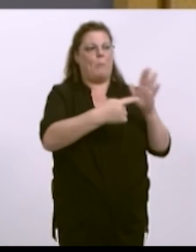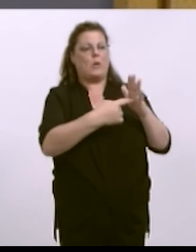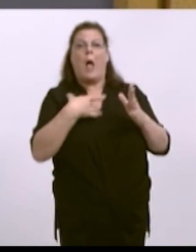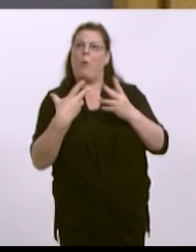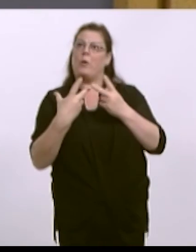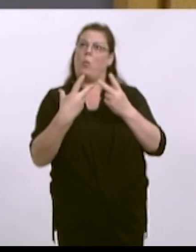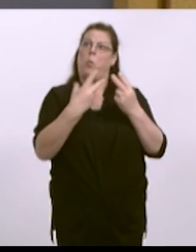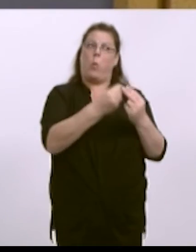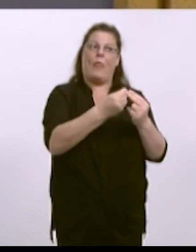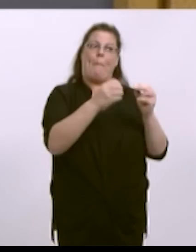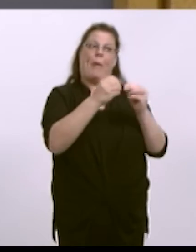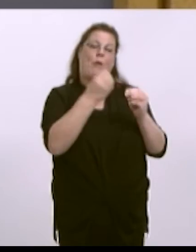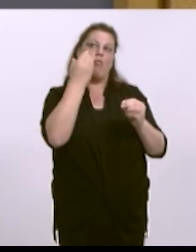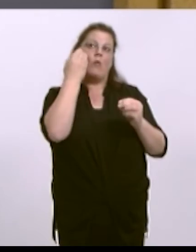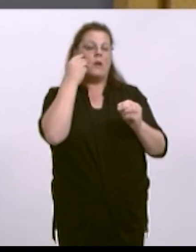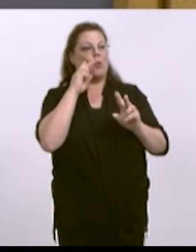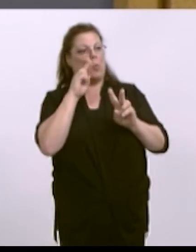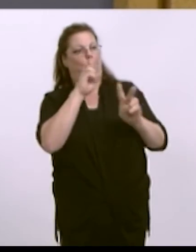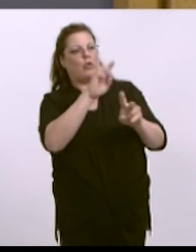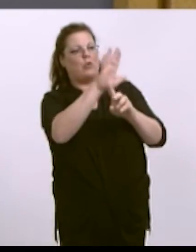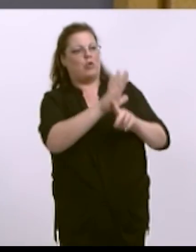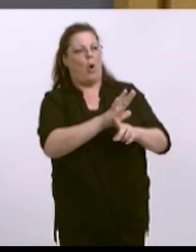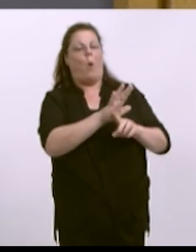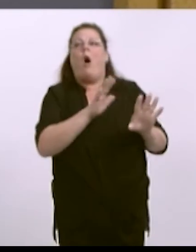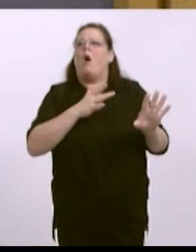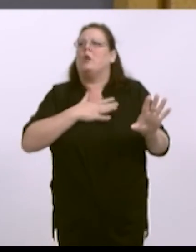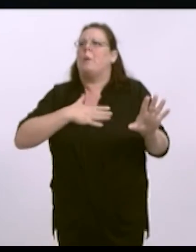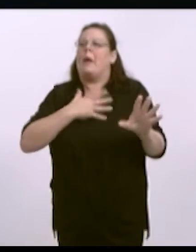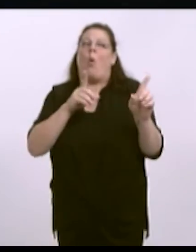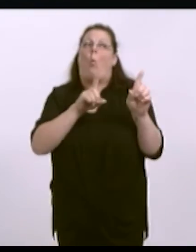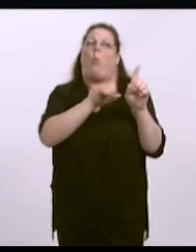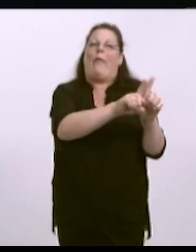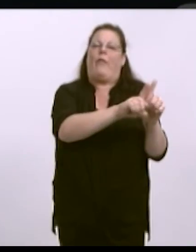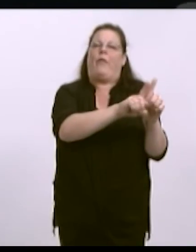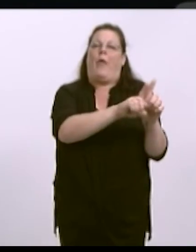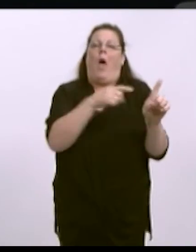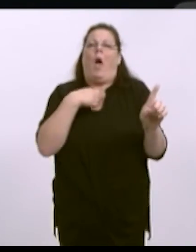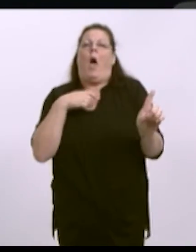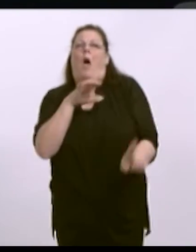he also acknowledgeó Not exactly ëwithí. Would he also acknowledge